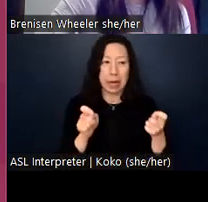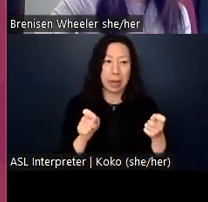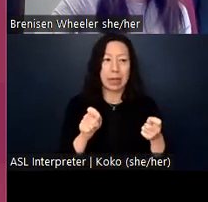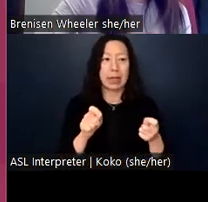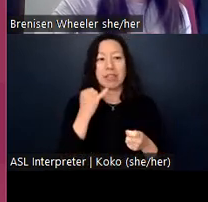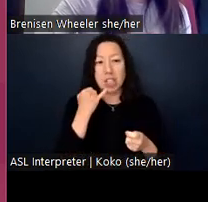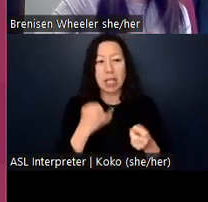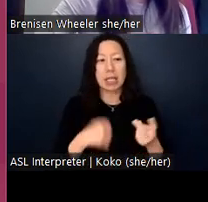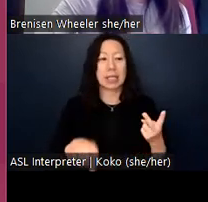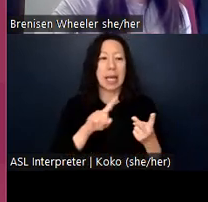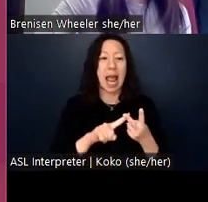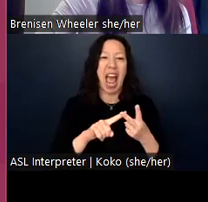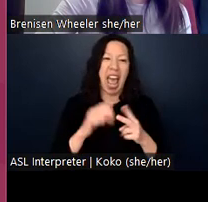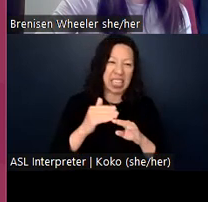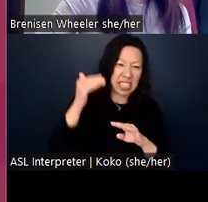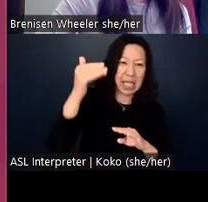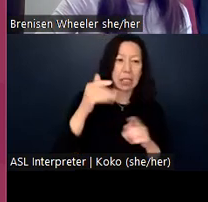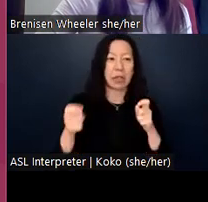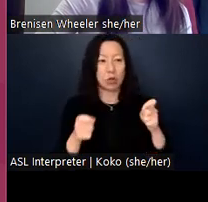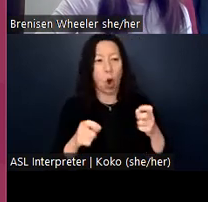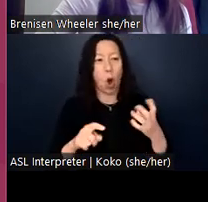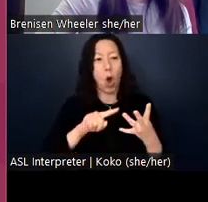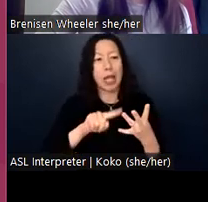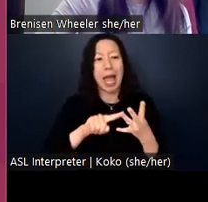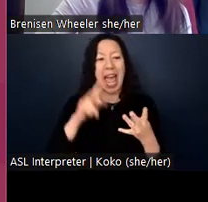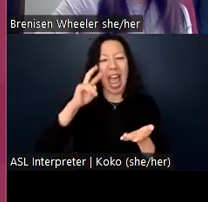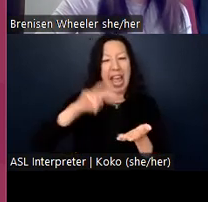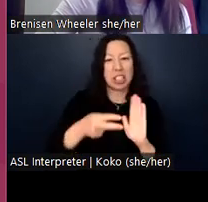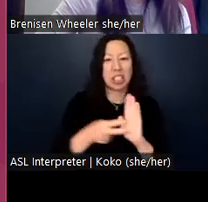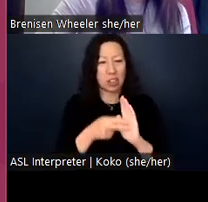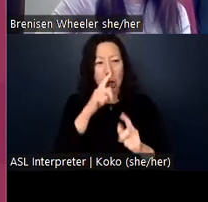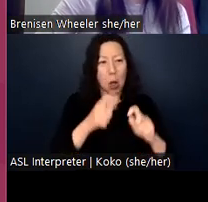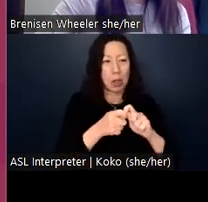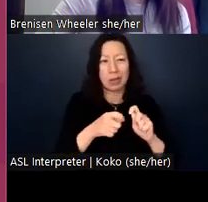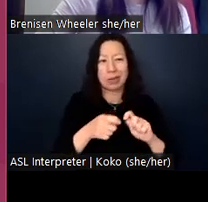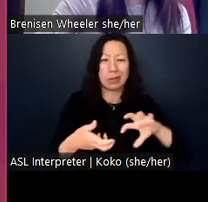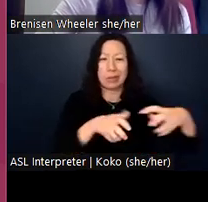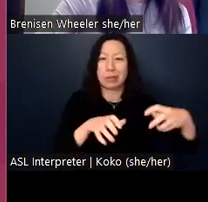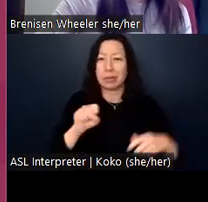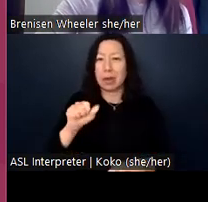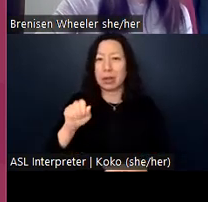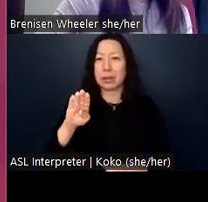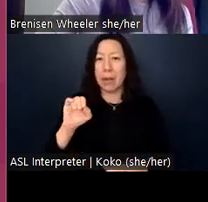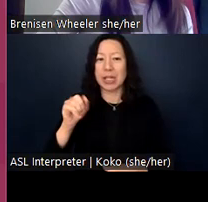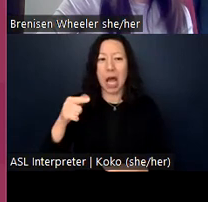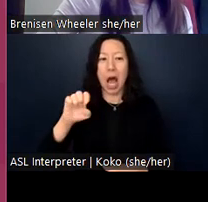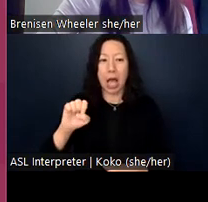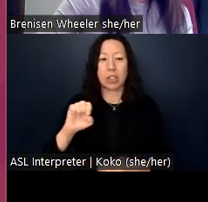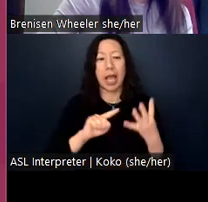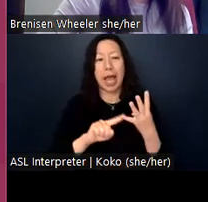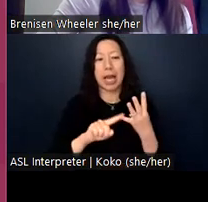12:28:25 And one more single choice full. And the question is, which of the 4 do you